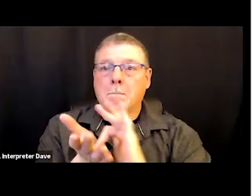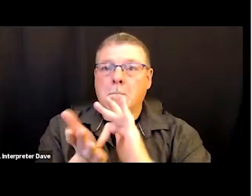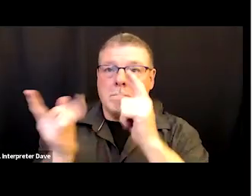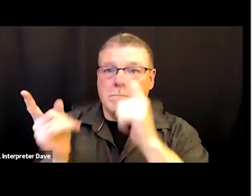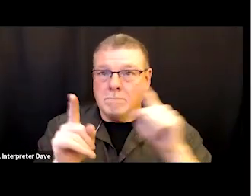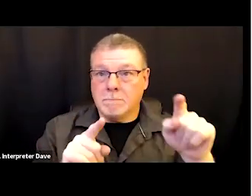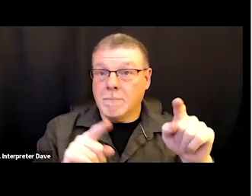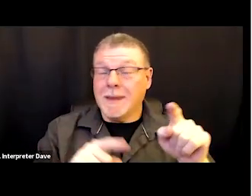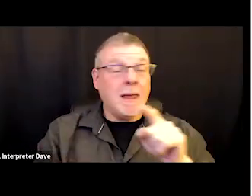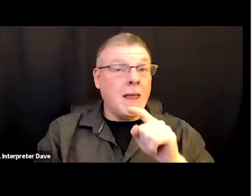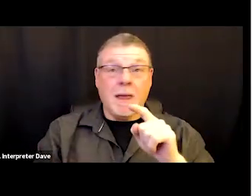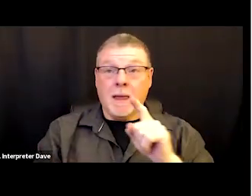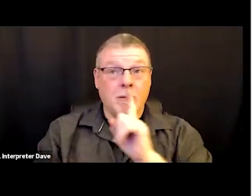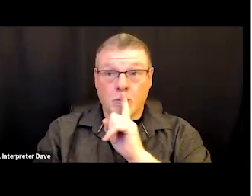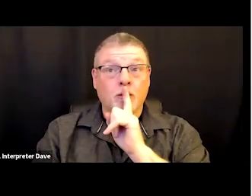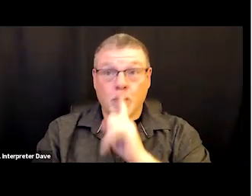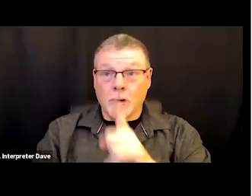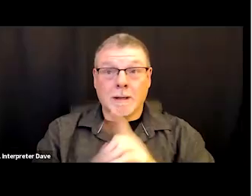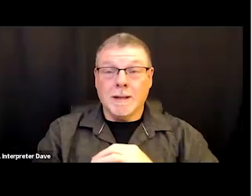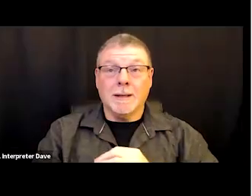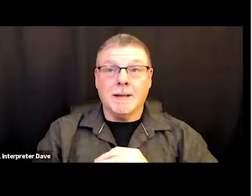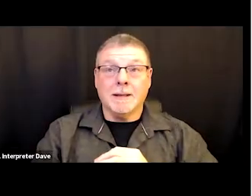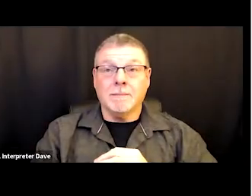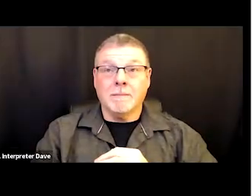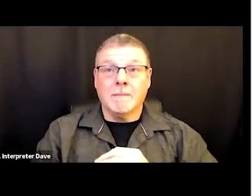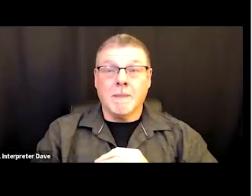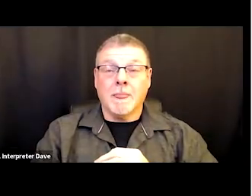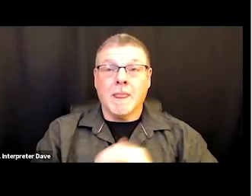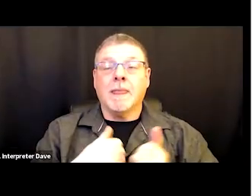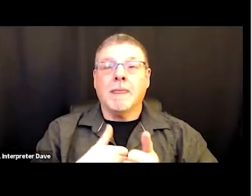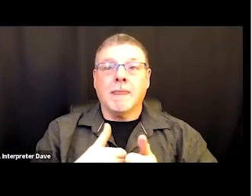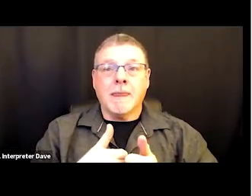And in fact, it is the most primitive survival mode